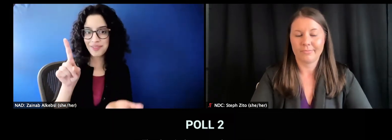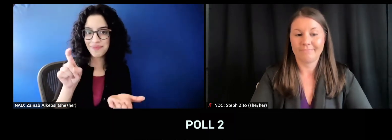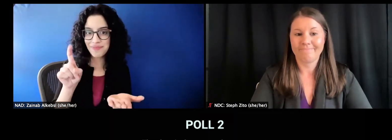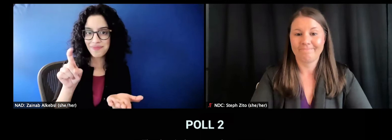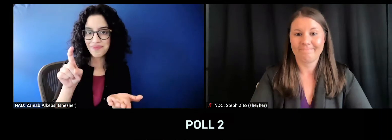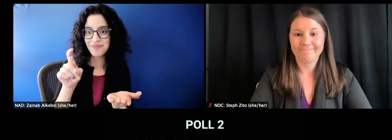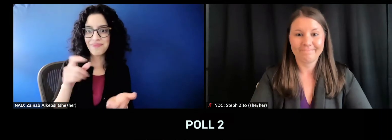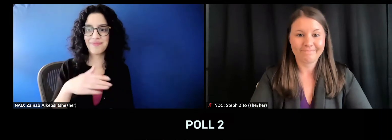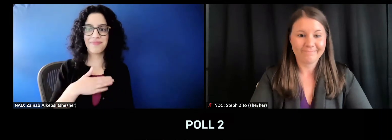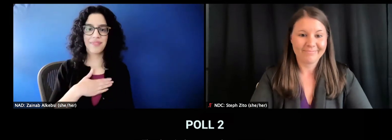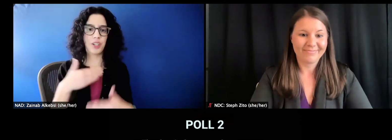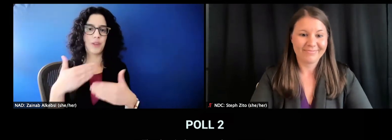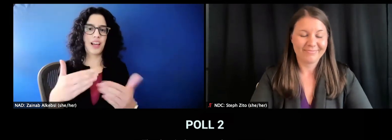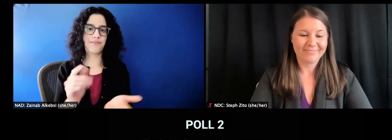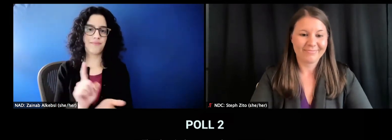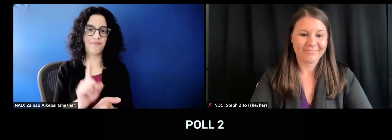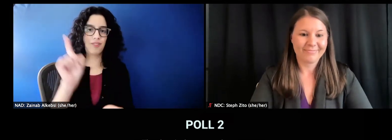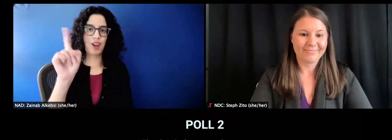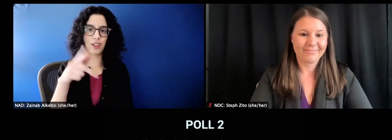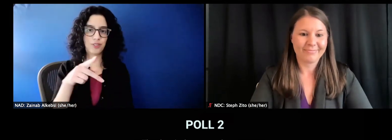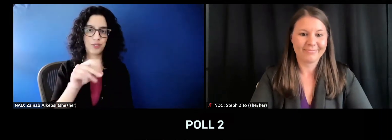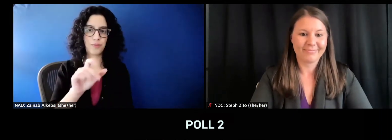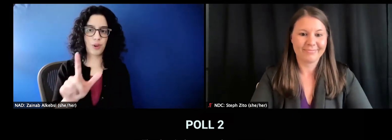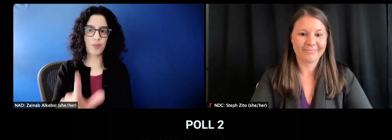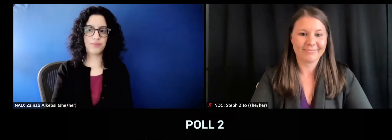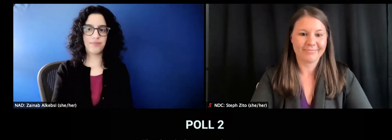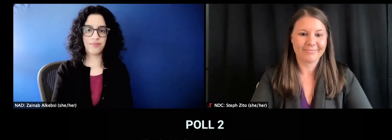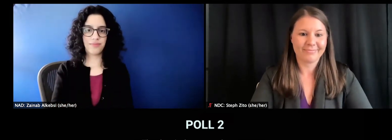Go ahead and take this poll, please.